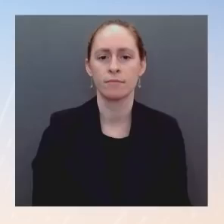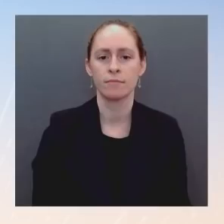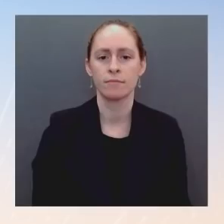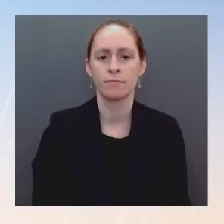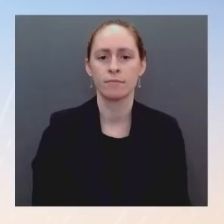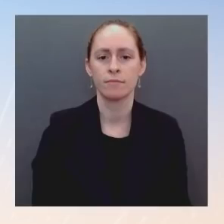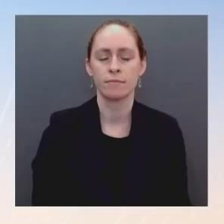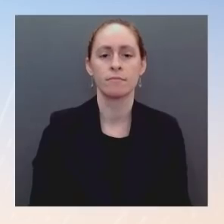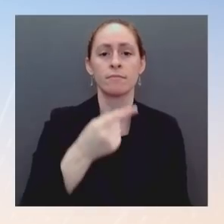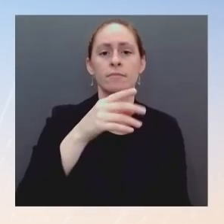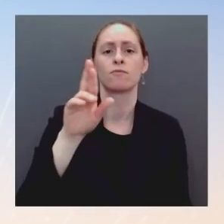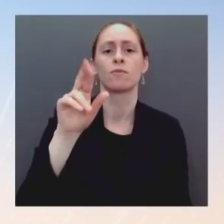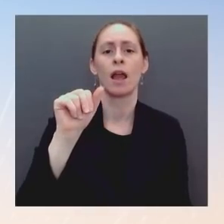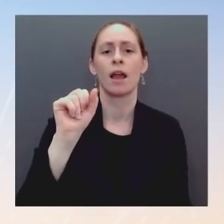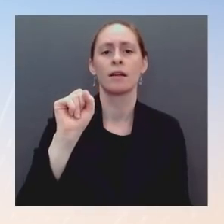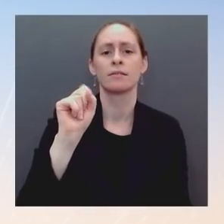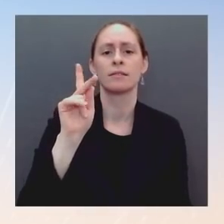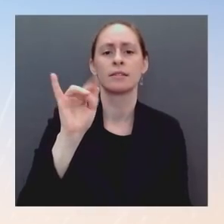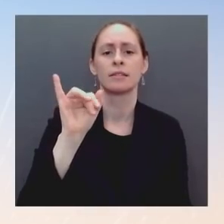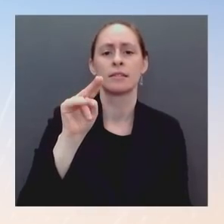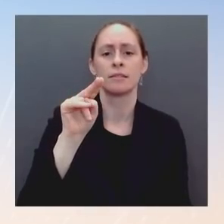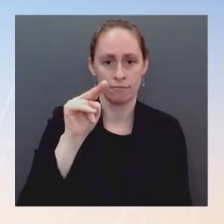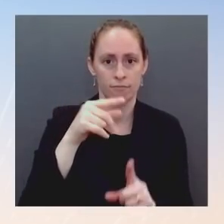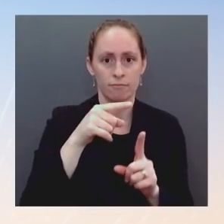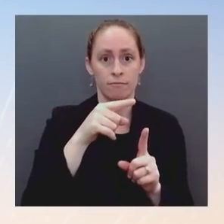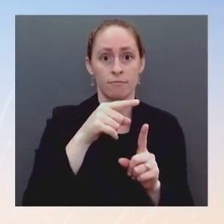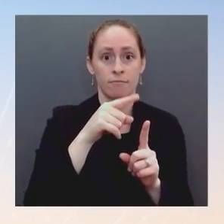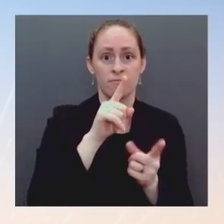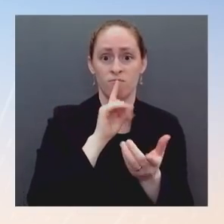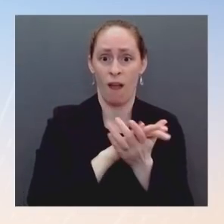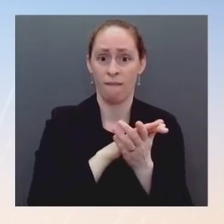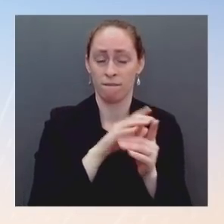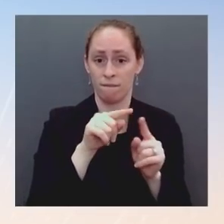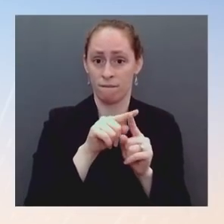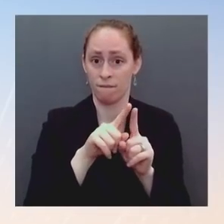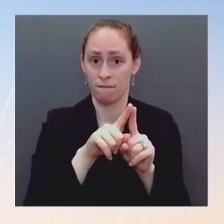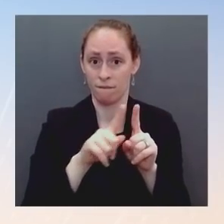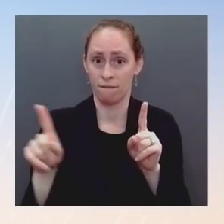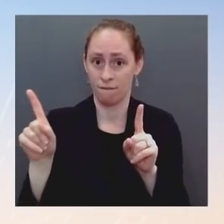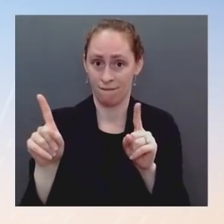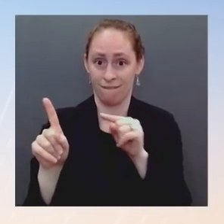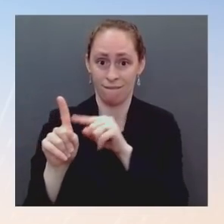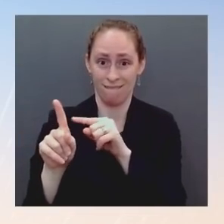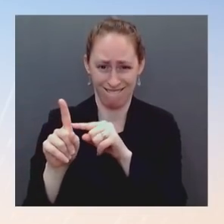Ms. Psaki: Well, I would also just -- I think she can stand on her own qualifications, not just because she's a woman,